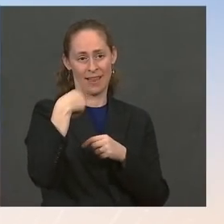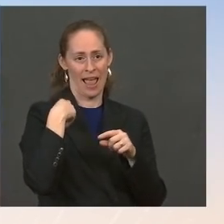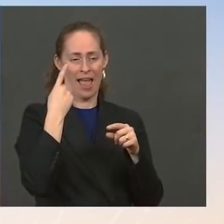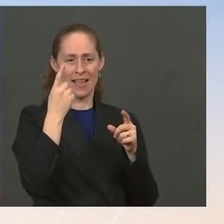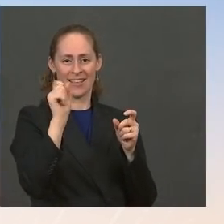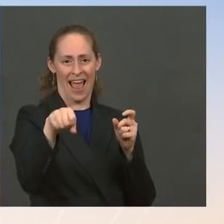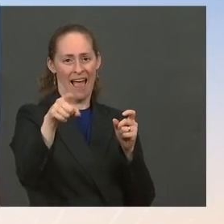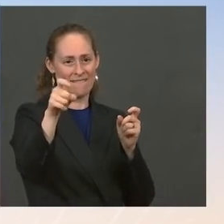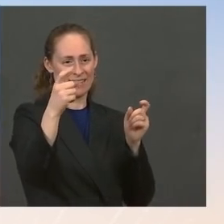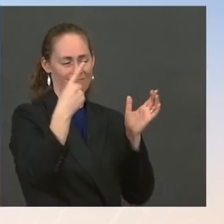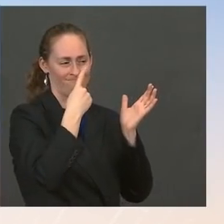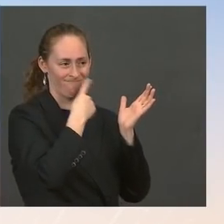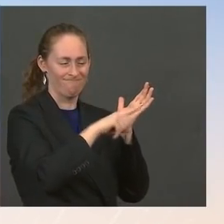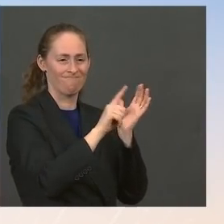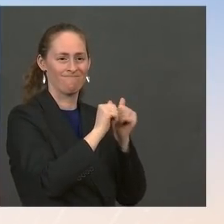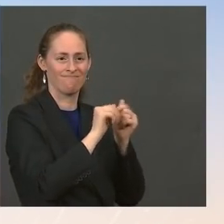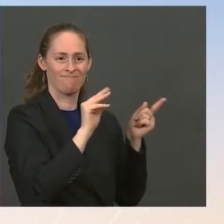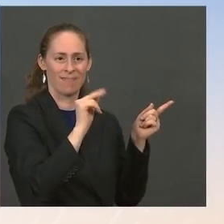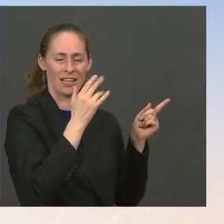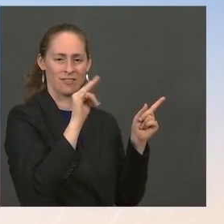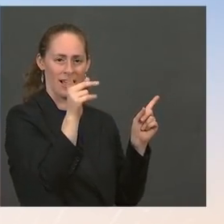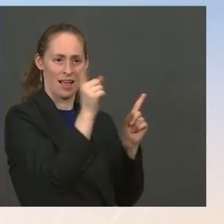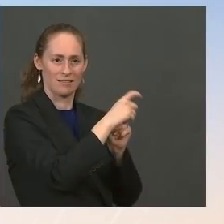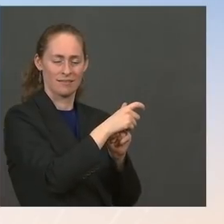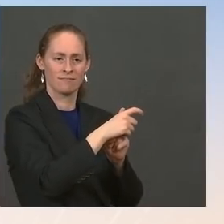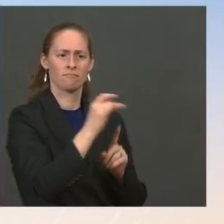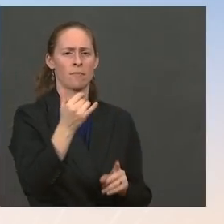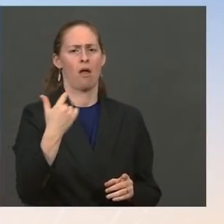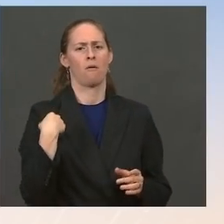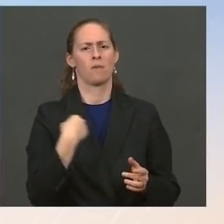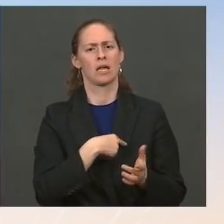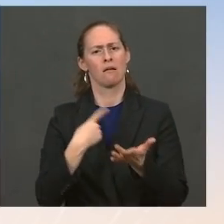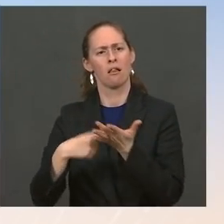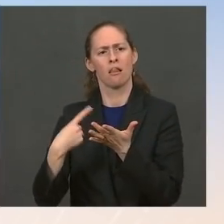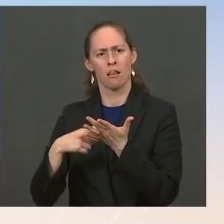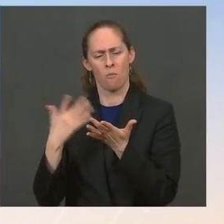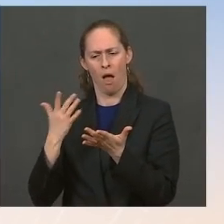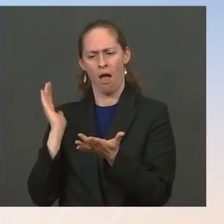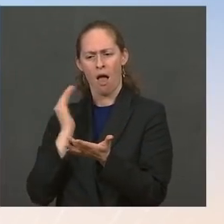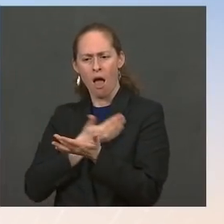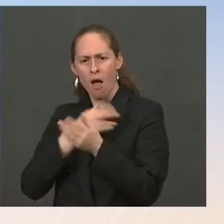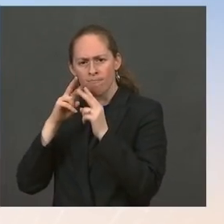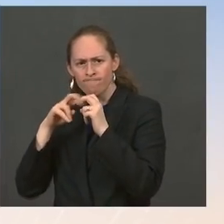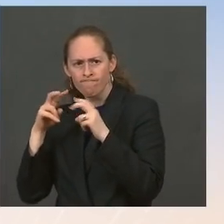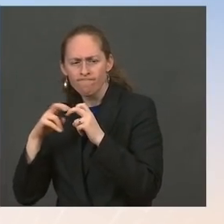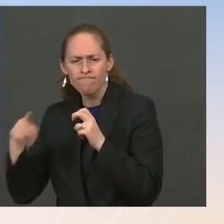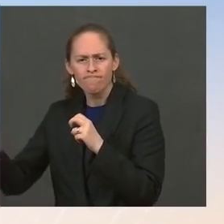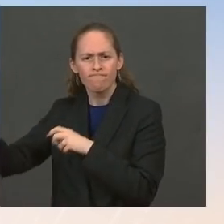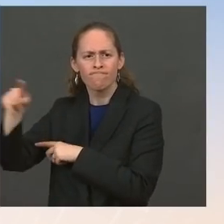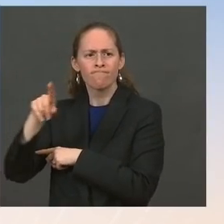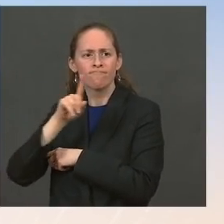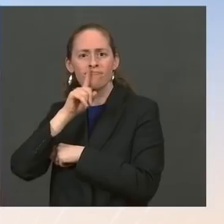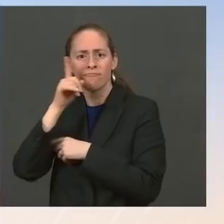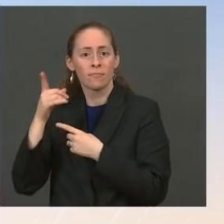our assessment is based on outside economists and experts of what the actual savings will be over the course of time.